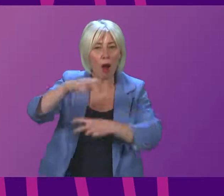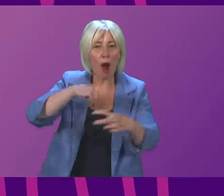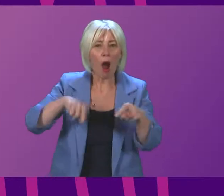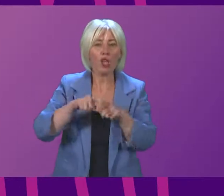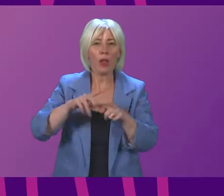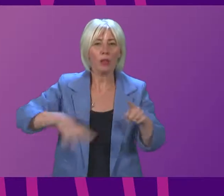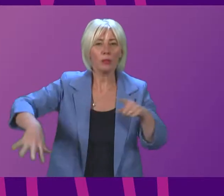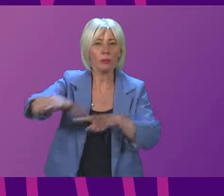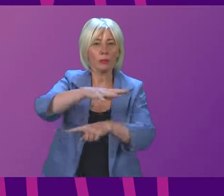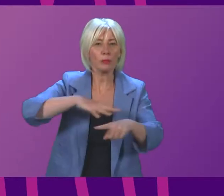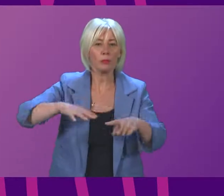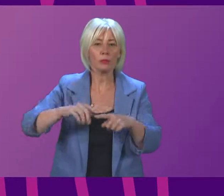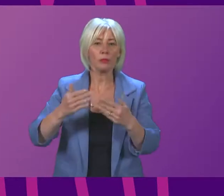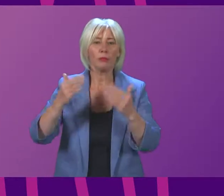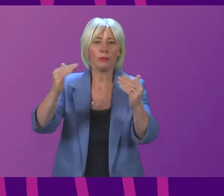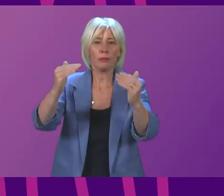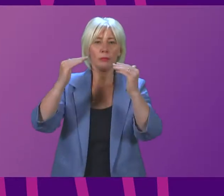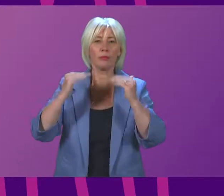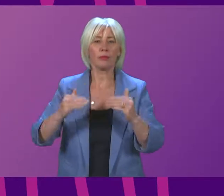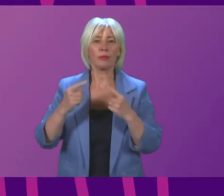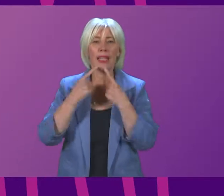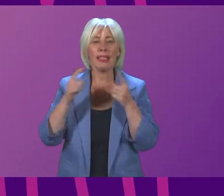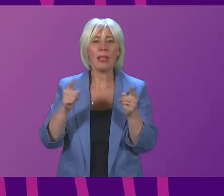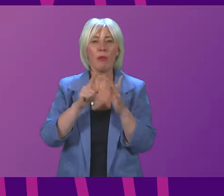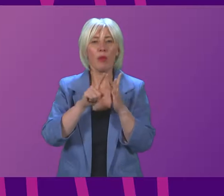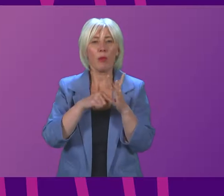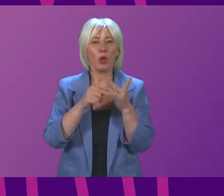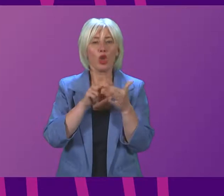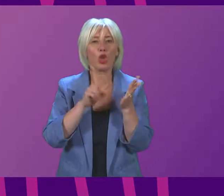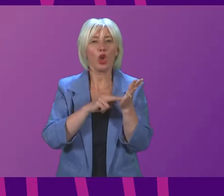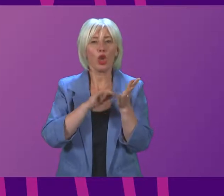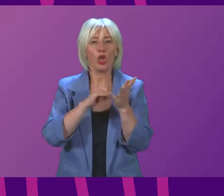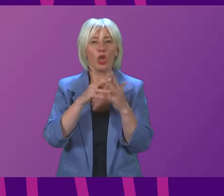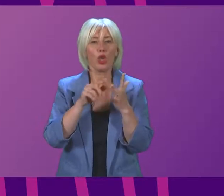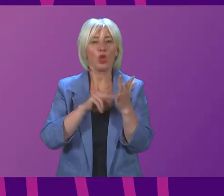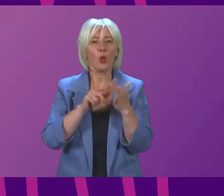The next item of business is a statement by John Swinney on a Covid-19 public inquiry.